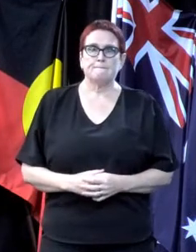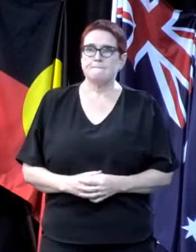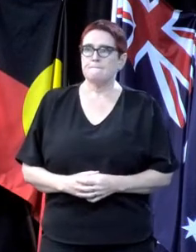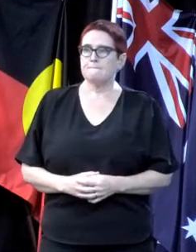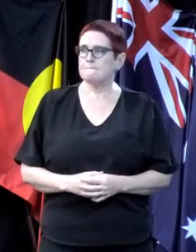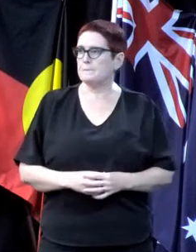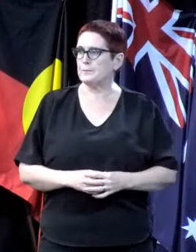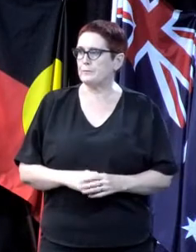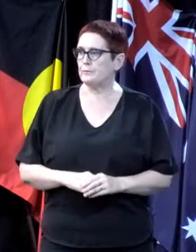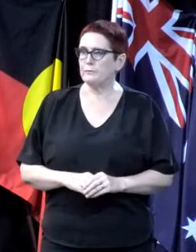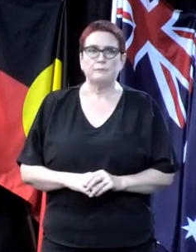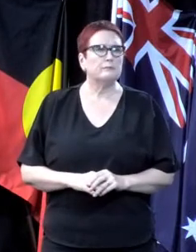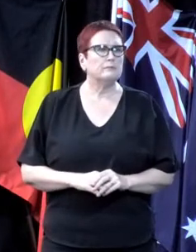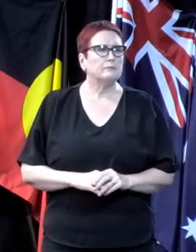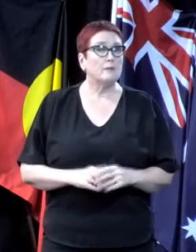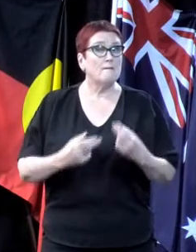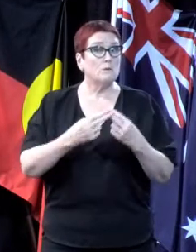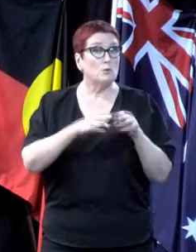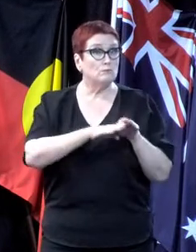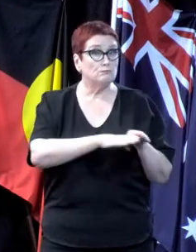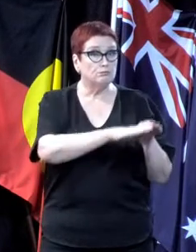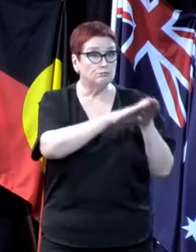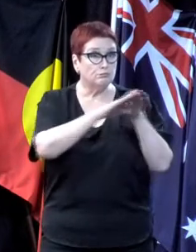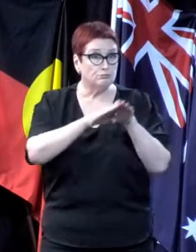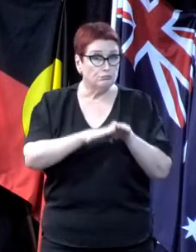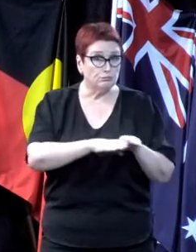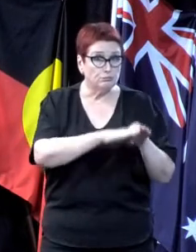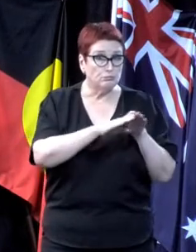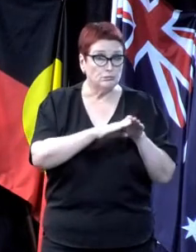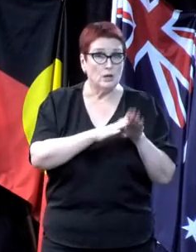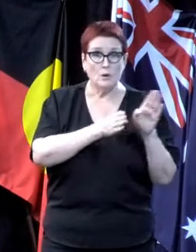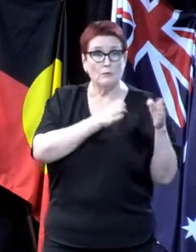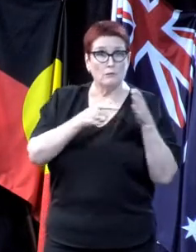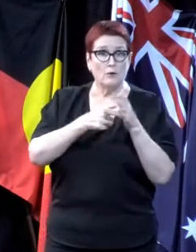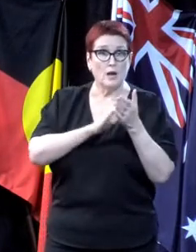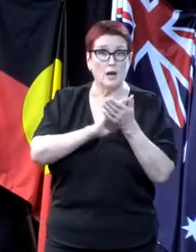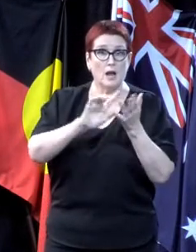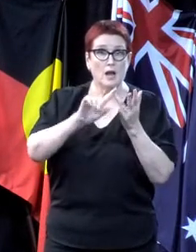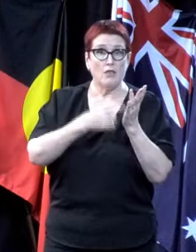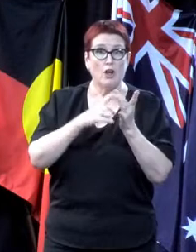For consistency, we have situated to Thuringowa, Bowen and Ingham.